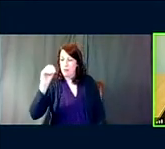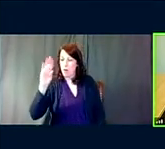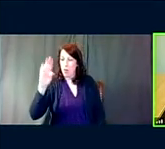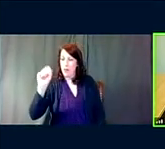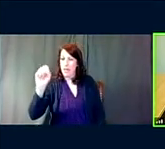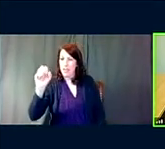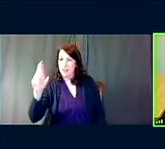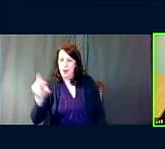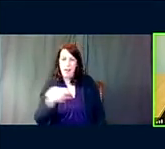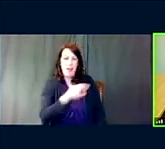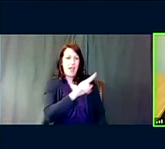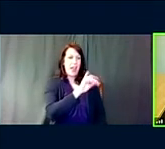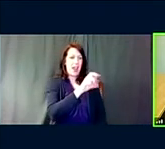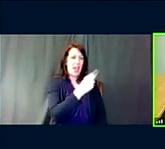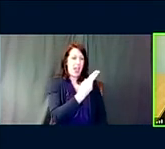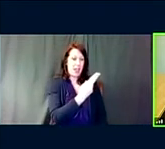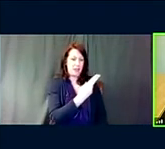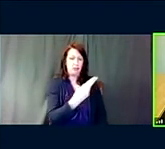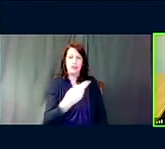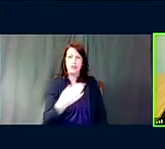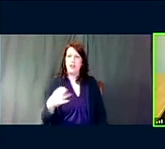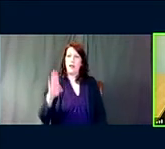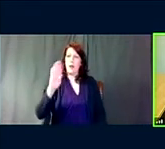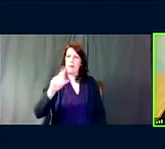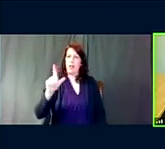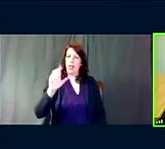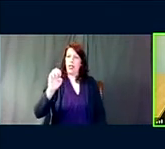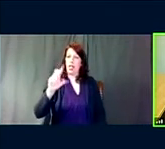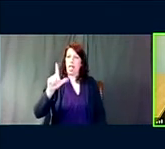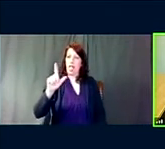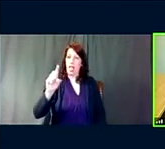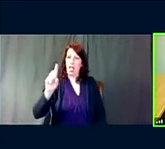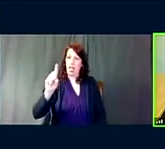SO, WITH WISDOM OF OBSSR AND